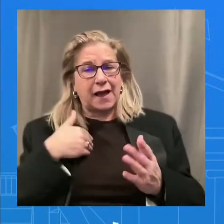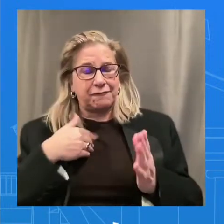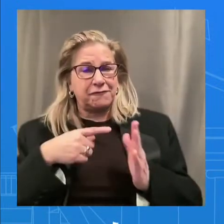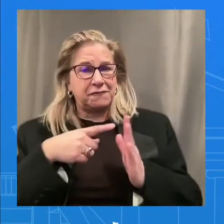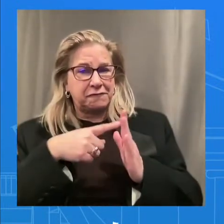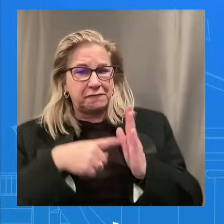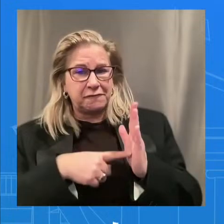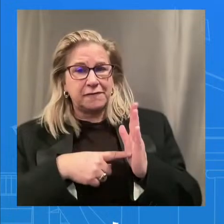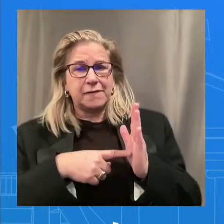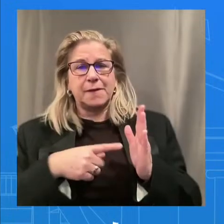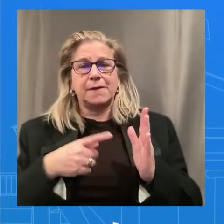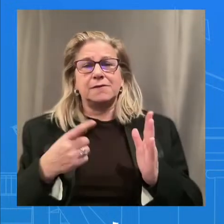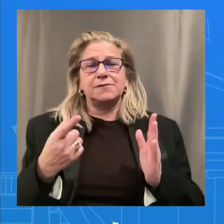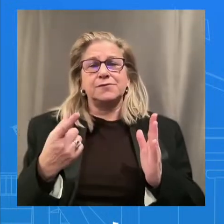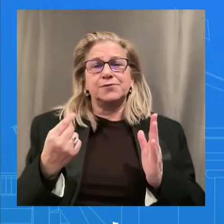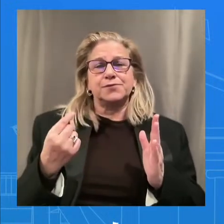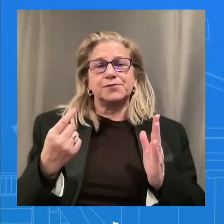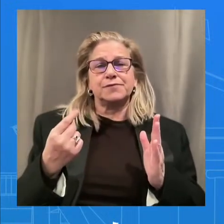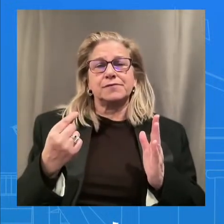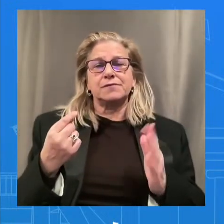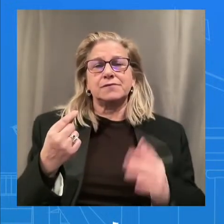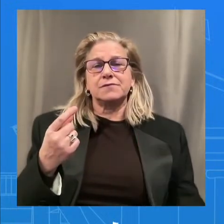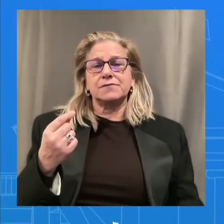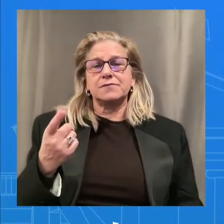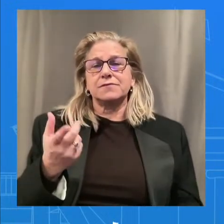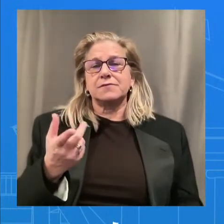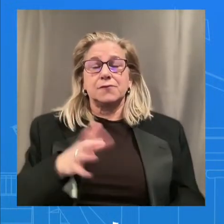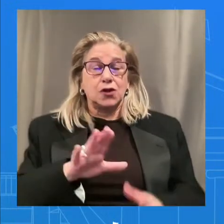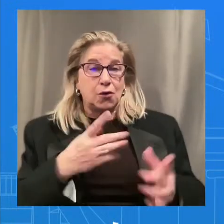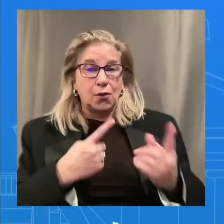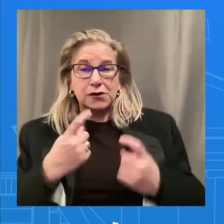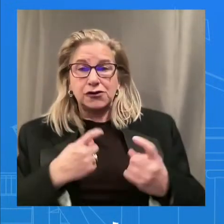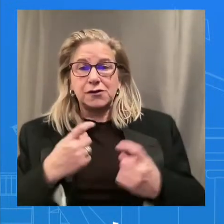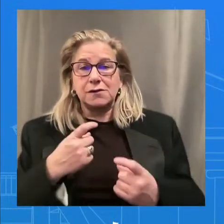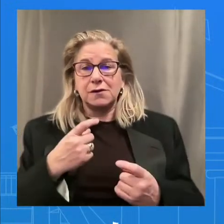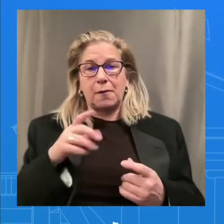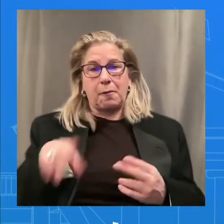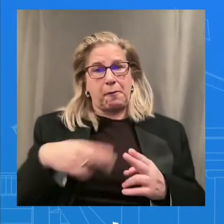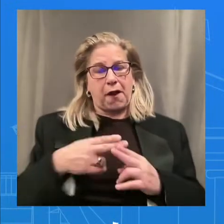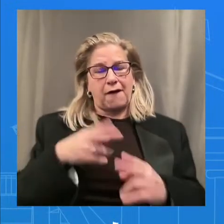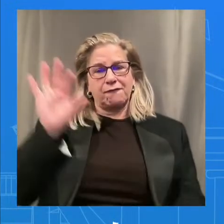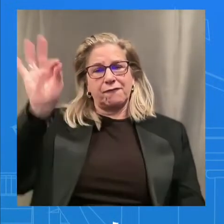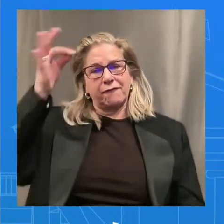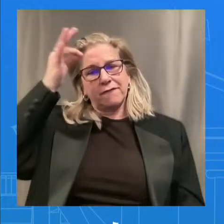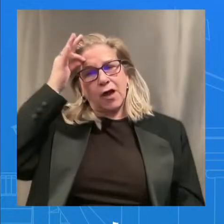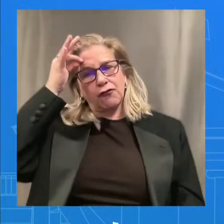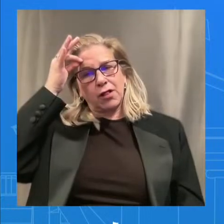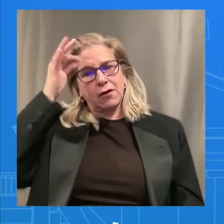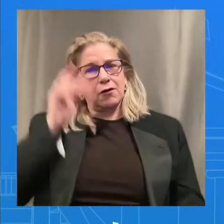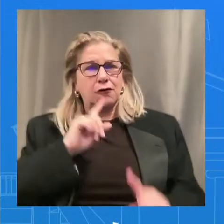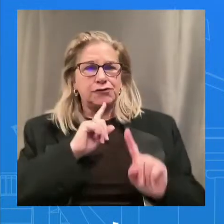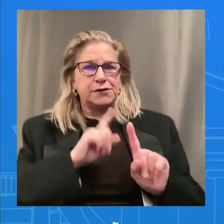from your colleagues about the federal response here. And what we want to do is -- is ensure that we provide every resource